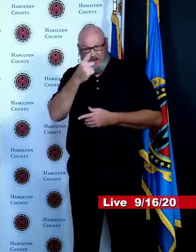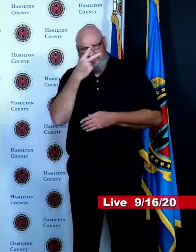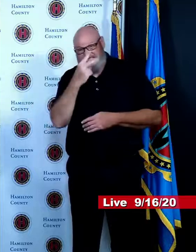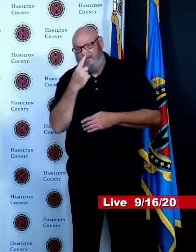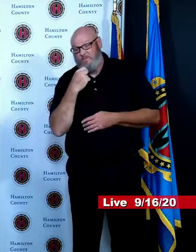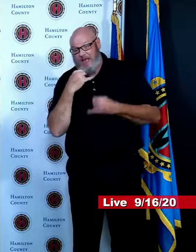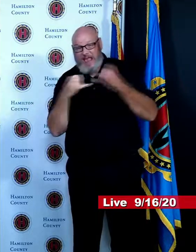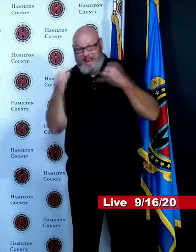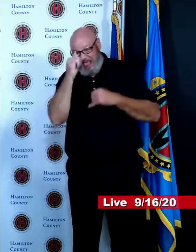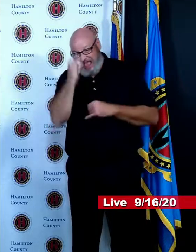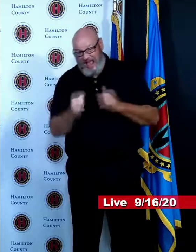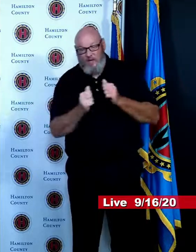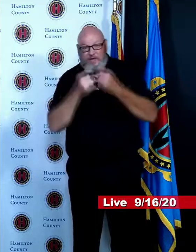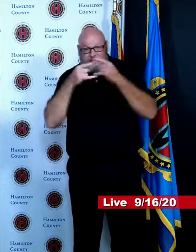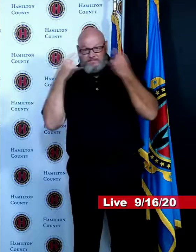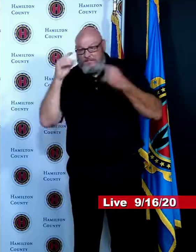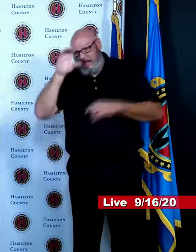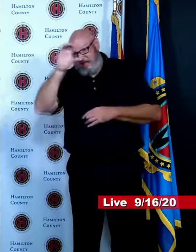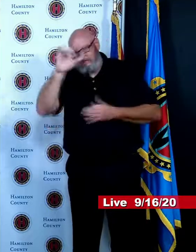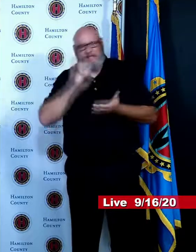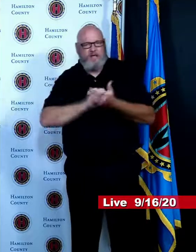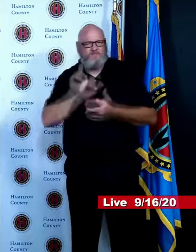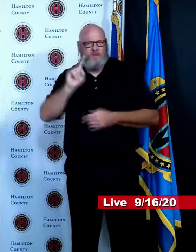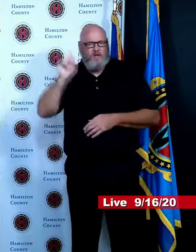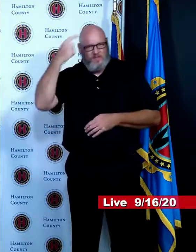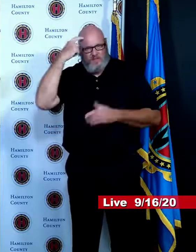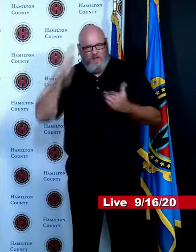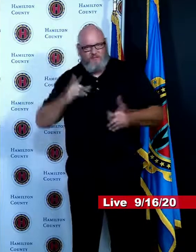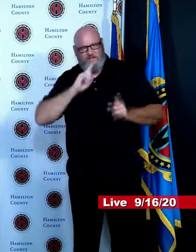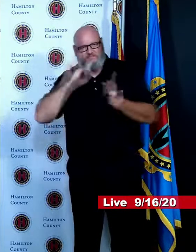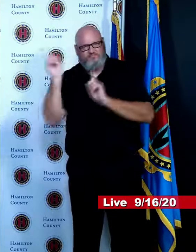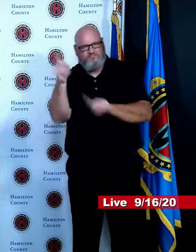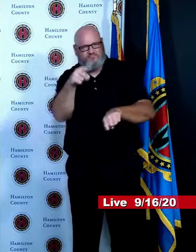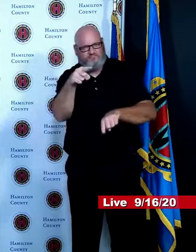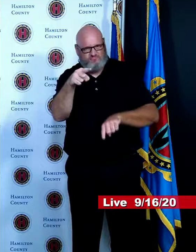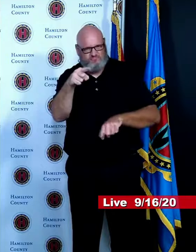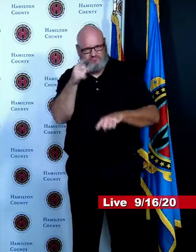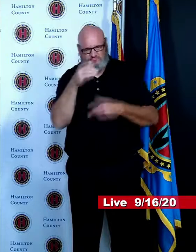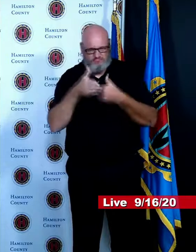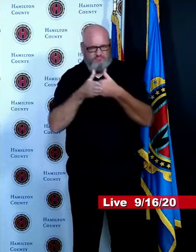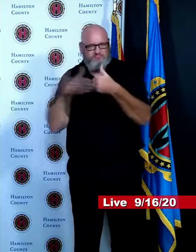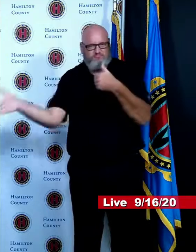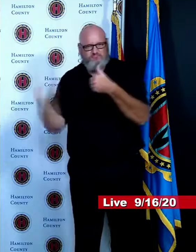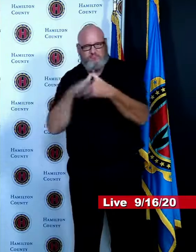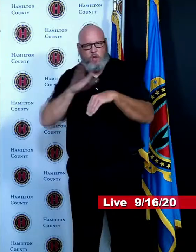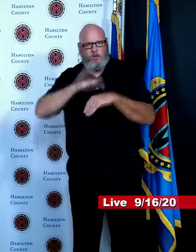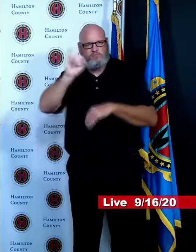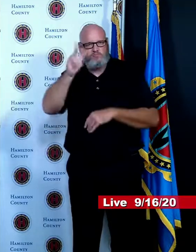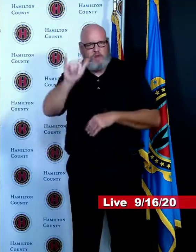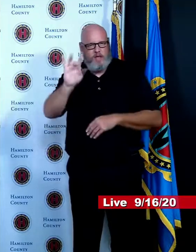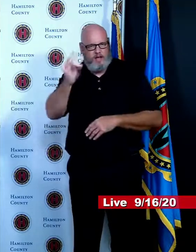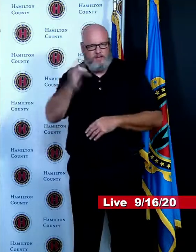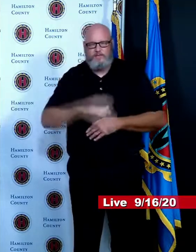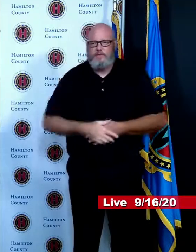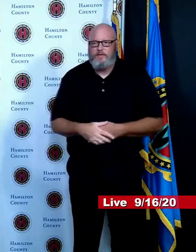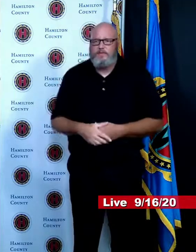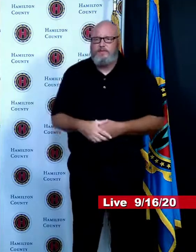over the last two weeks you see some fluctuations a little bit up and a little bit down it's hard to assign cause and effect to